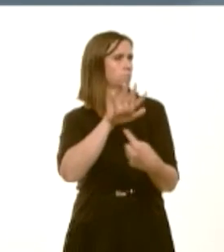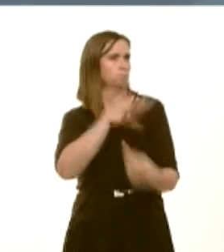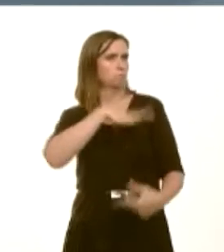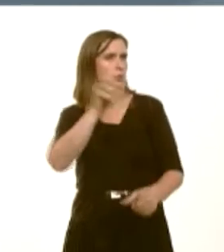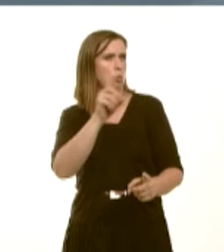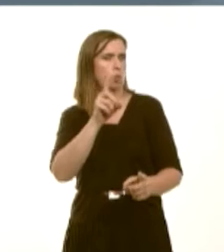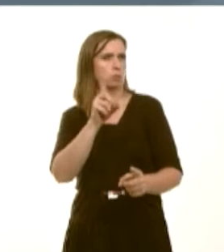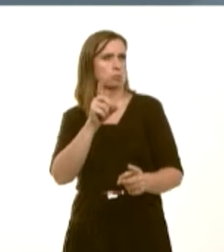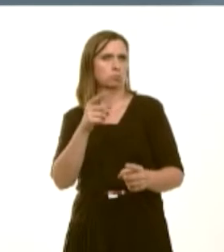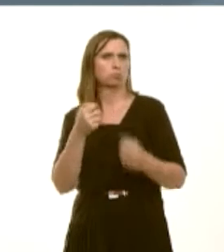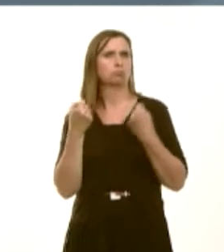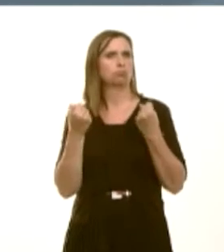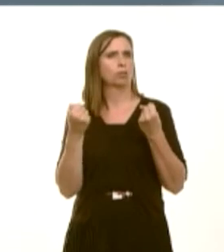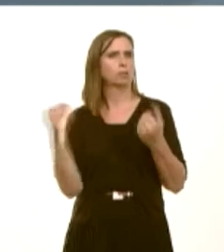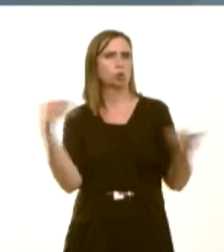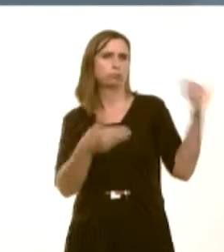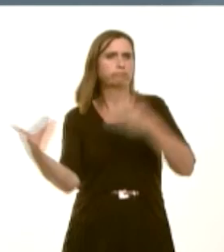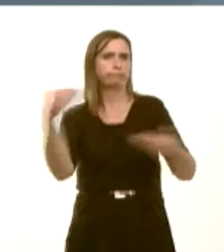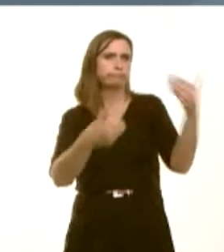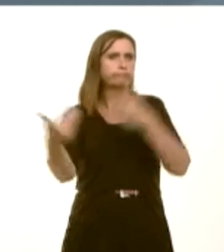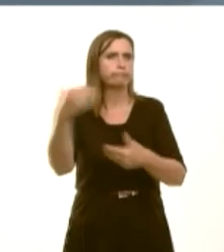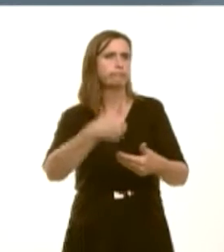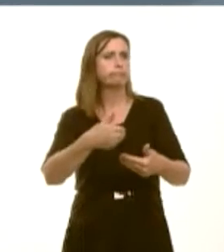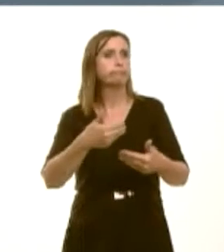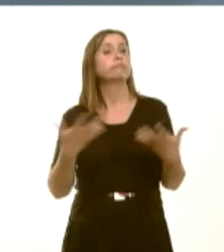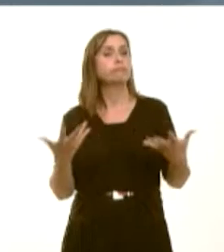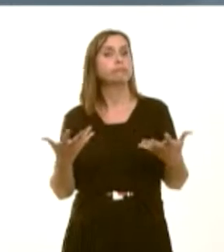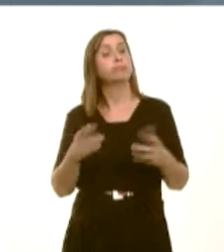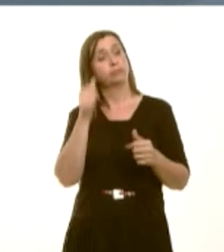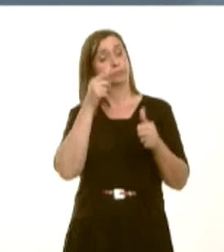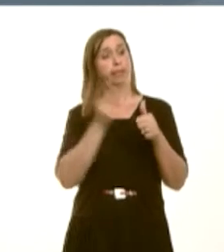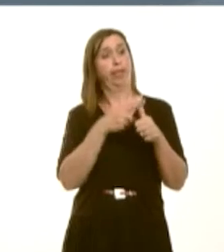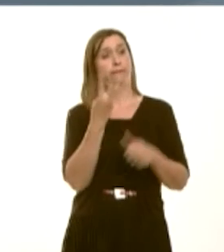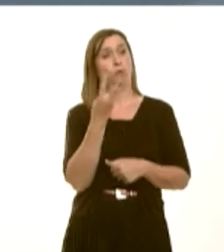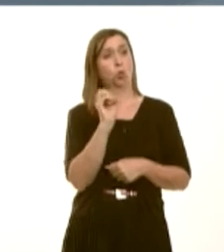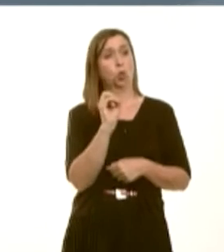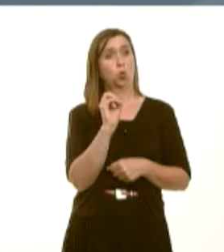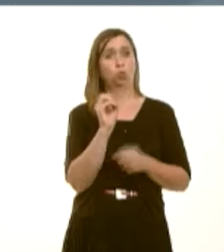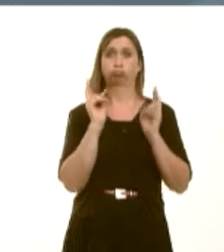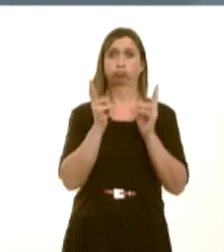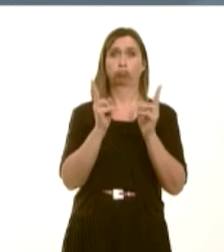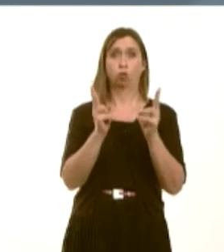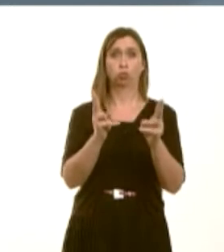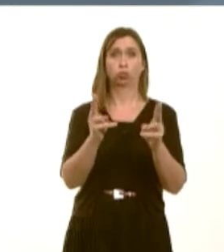You will be aware that I am still arguing the case that dualling the A40 in Pembrokeshire would be of huge assistance to the local economy.